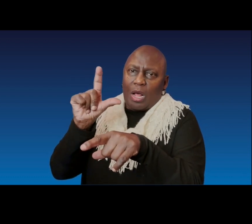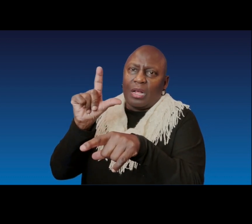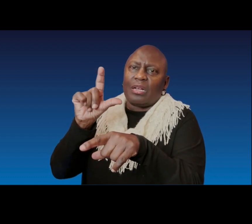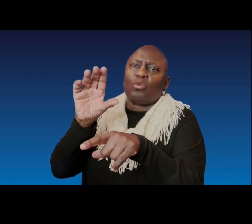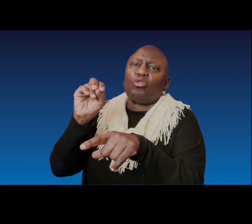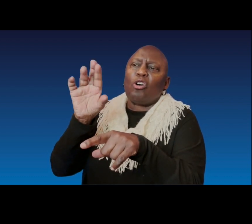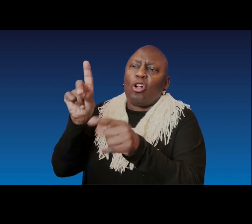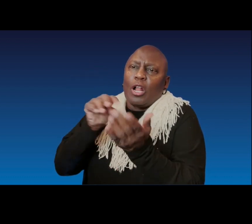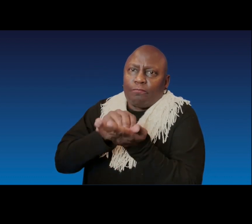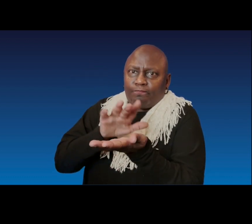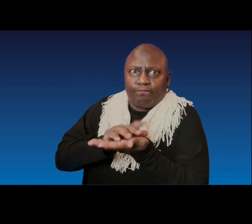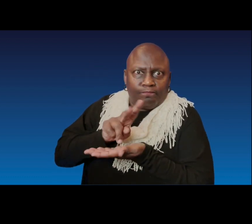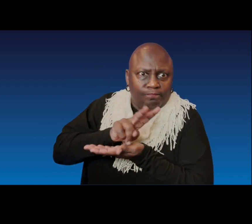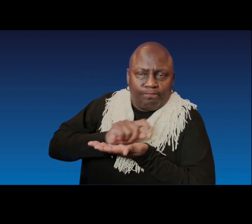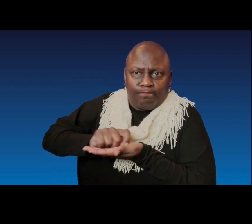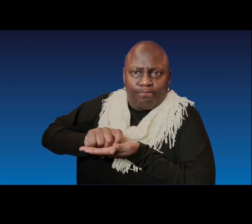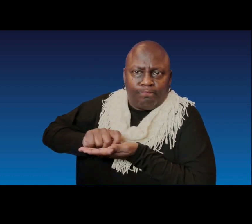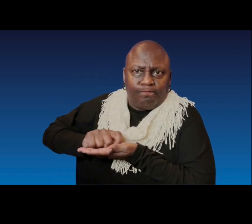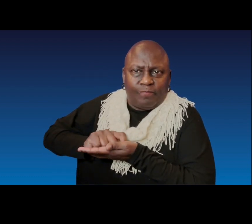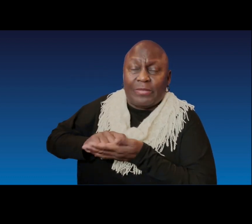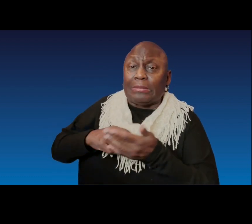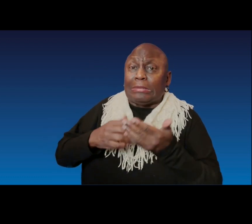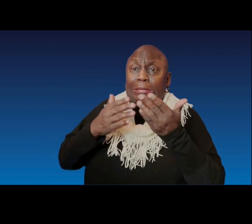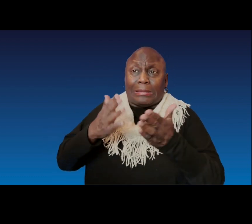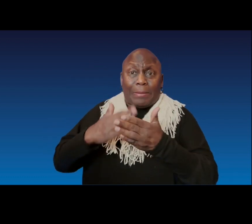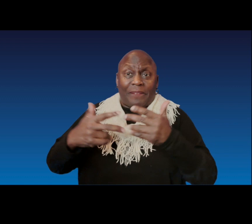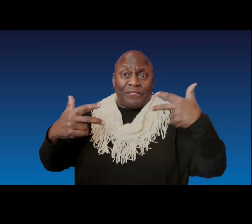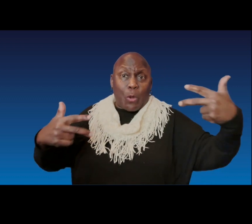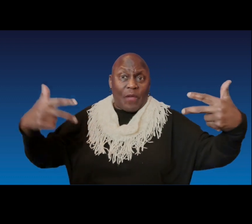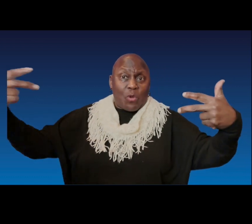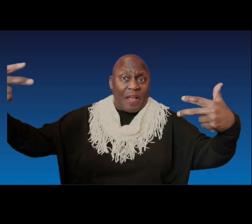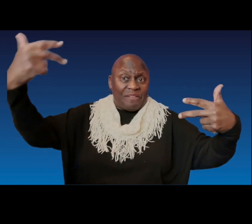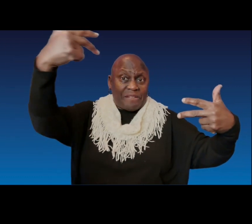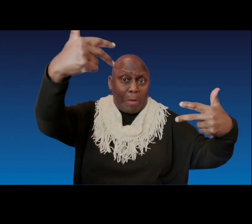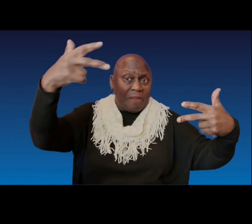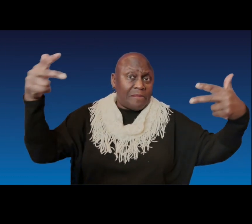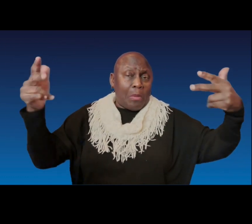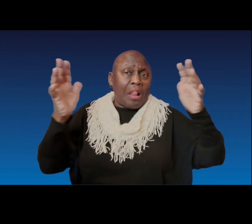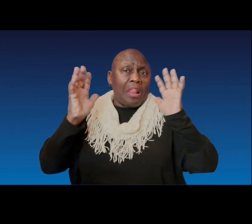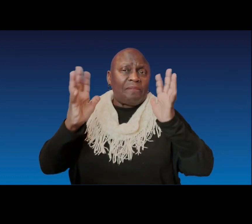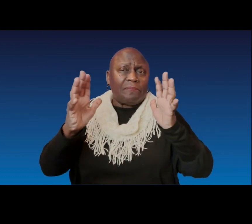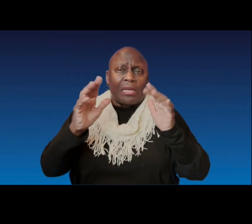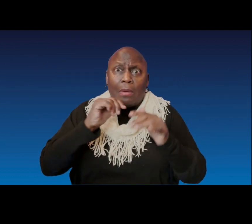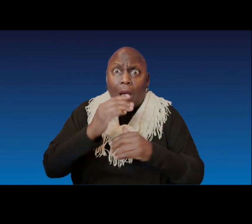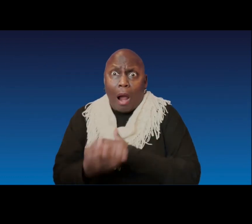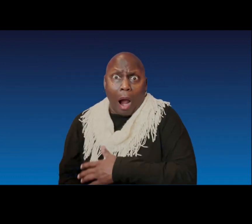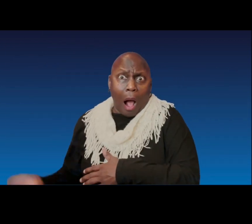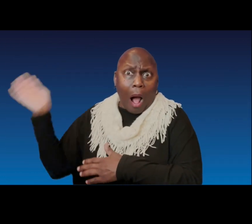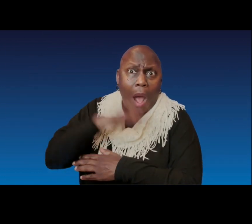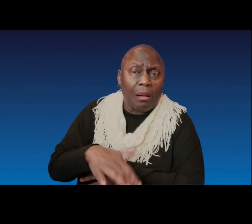A common assessment format is anecdotal, where you take notes and record observations.